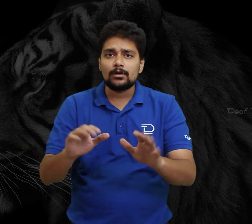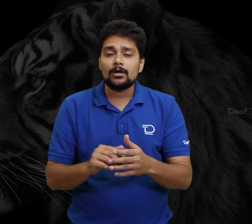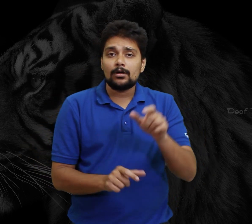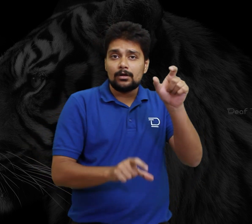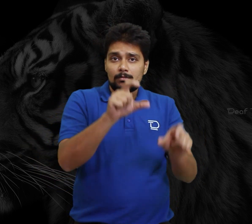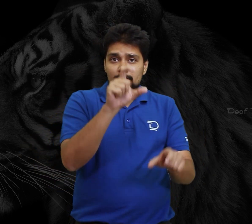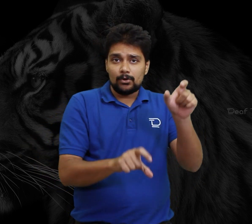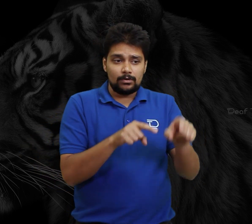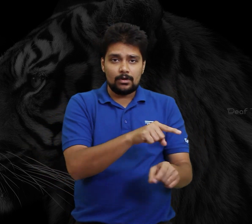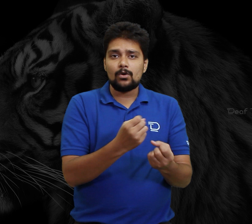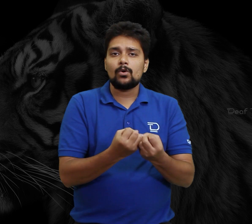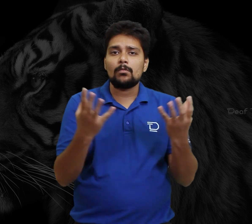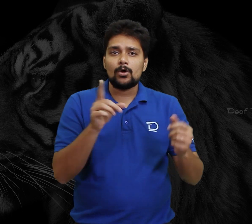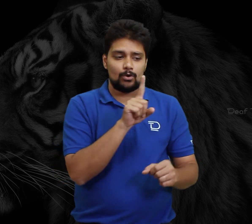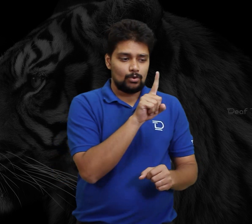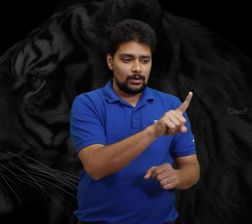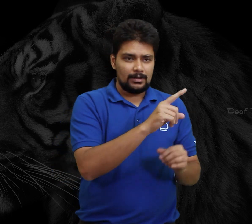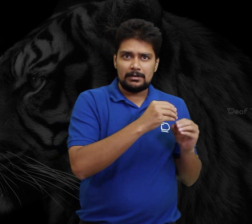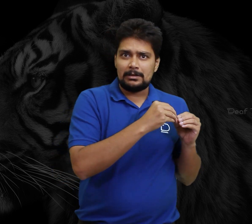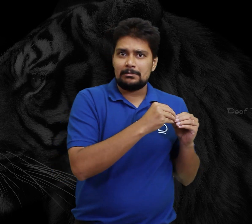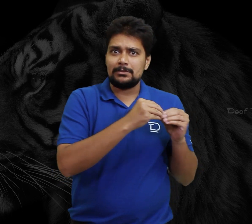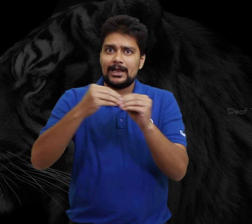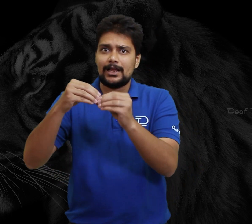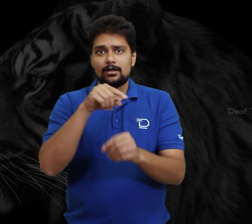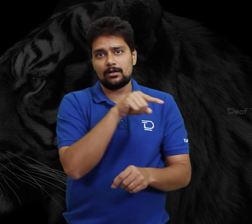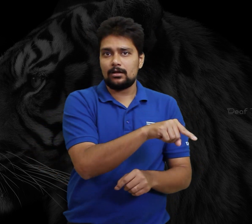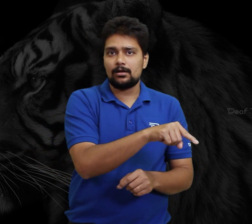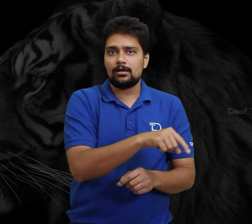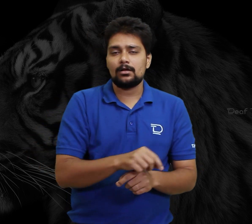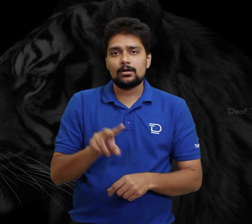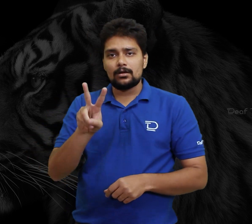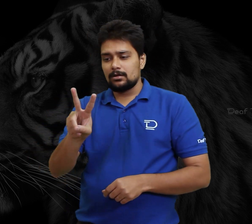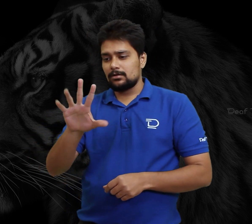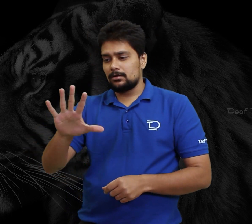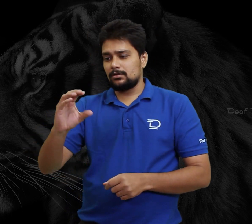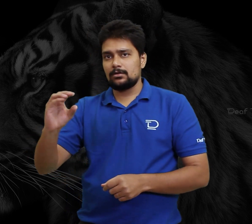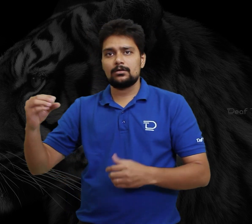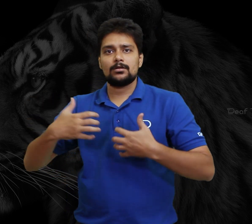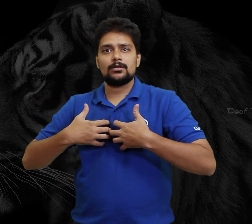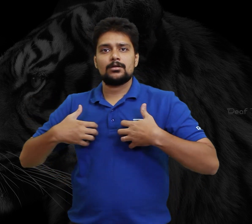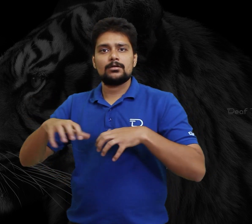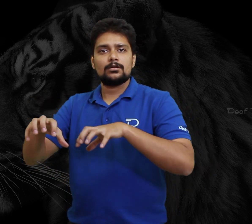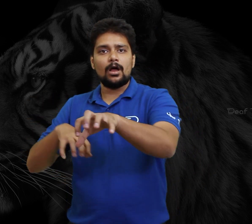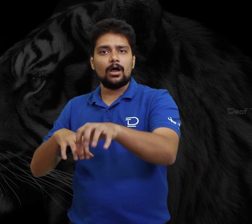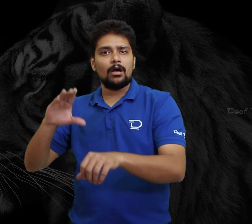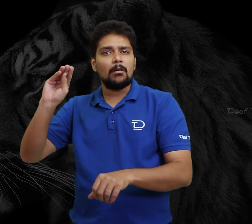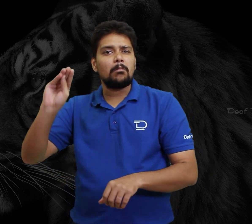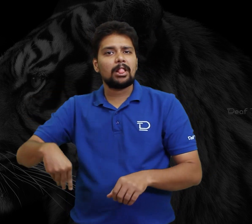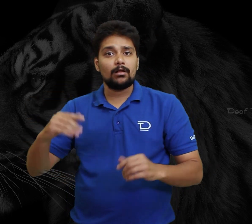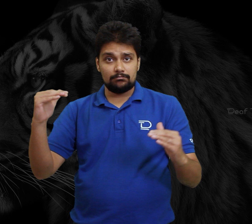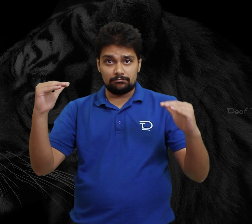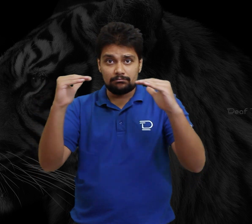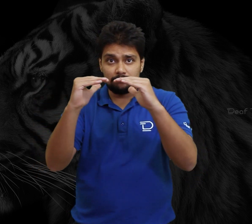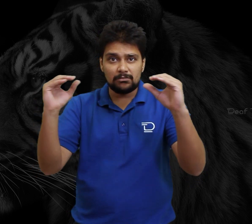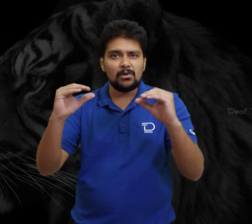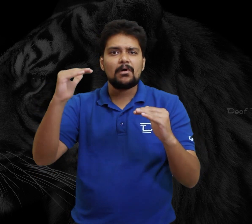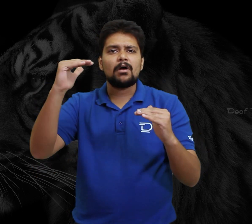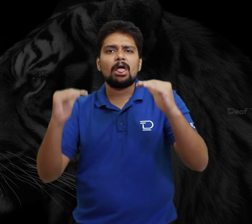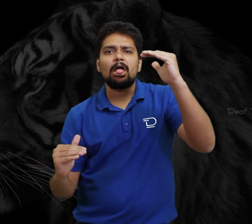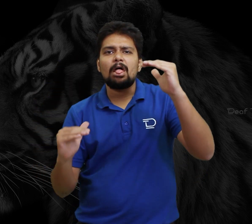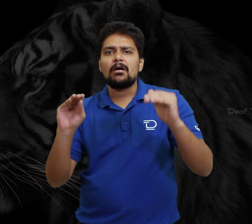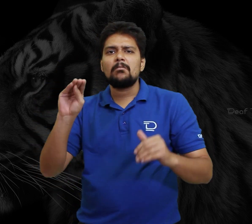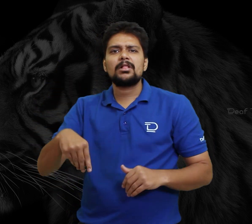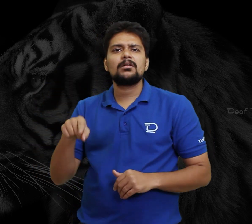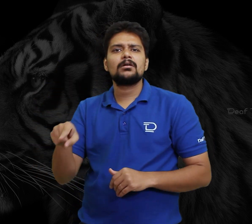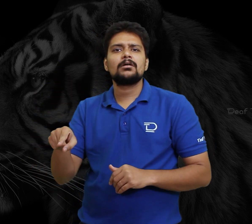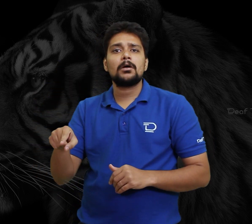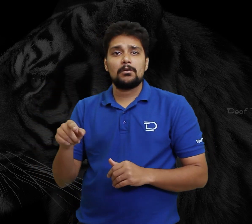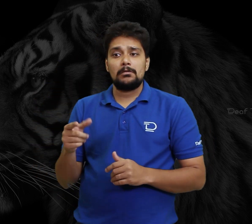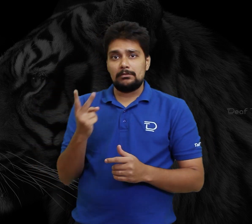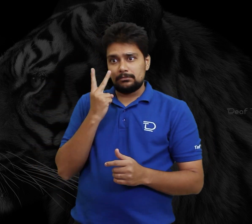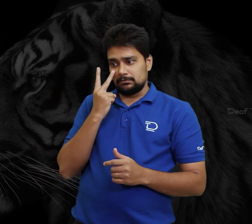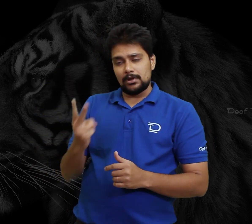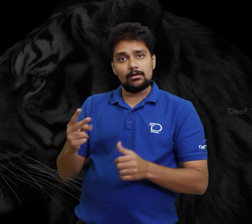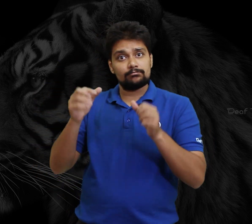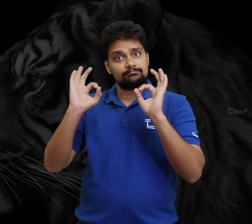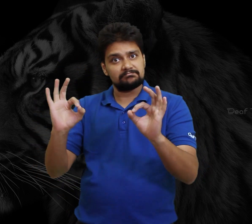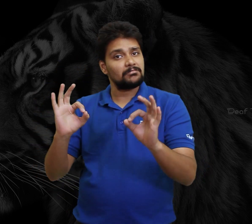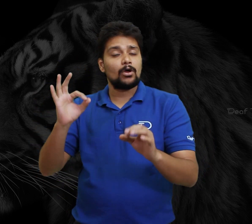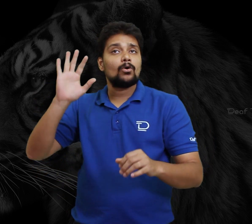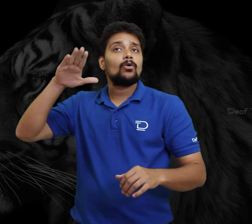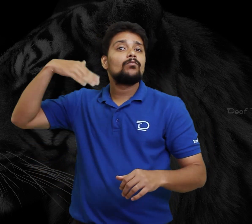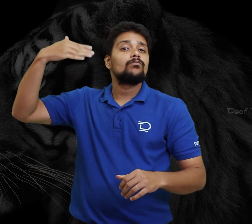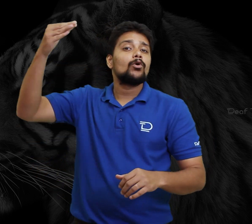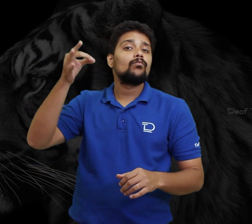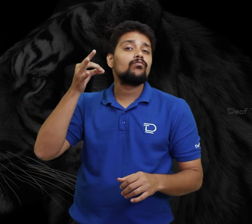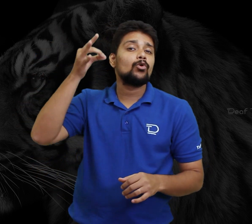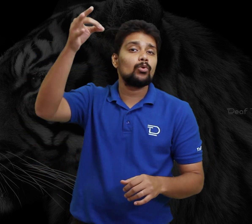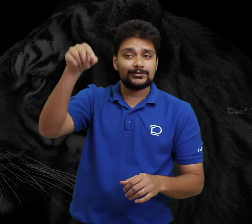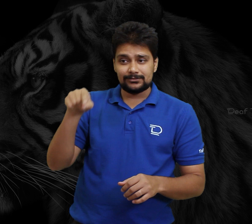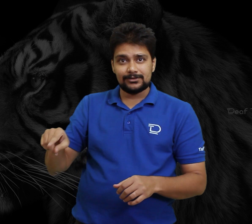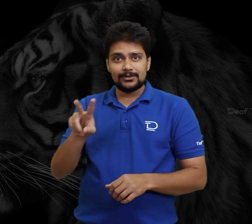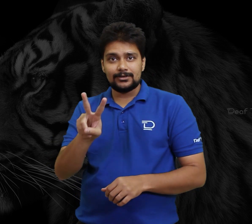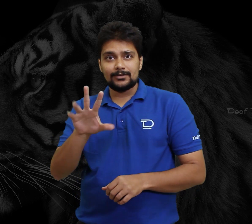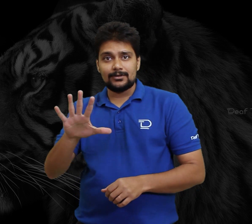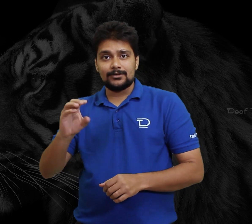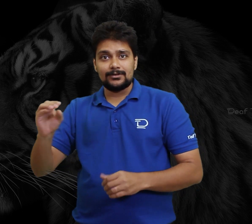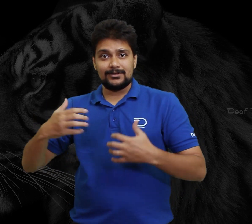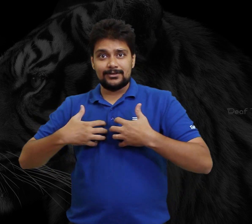This might not look like a very large number in a country with more than one billion people